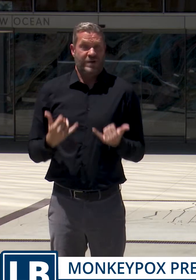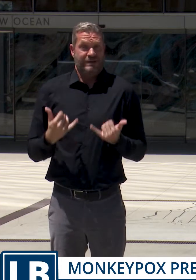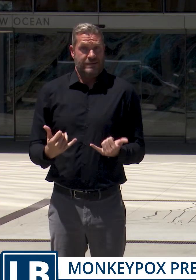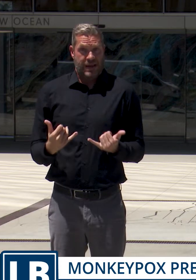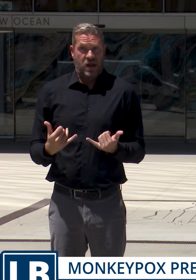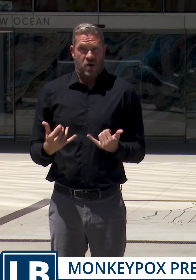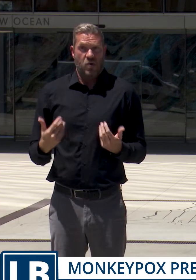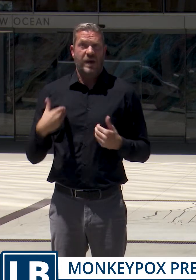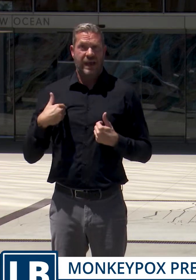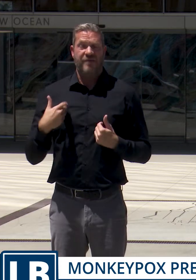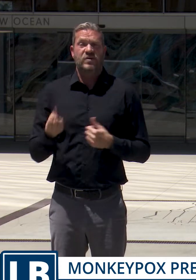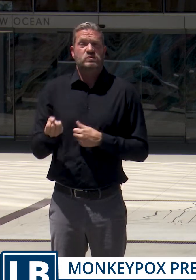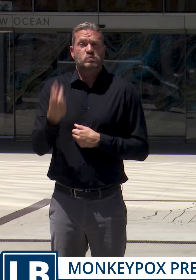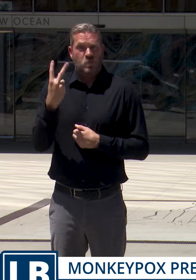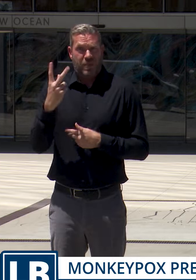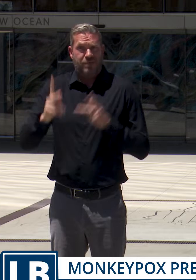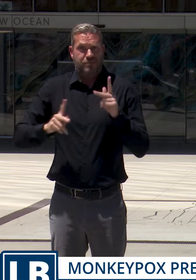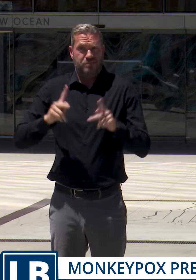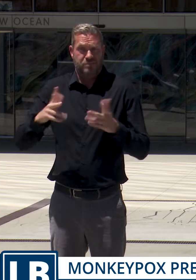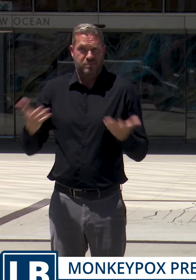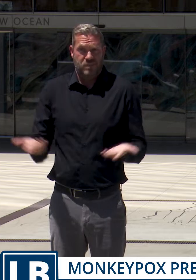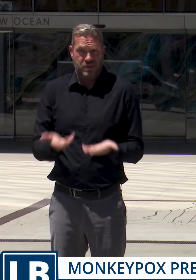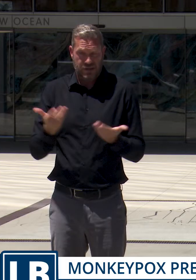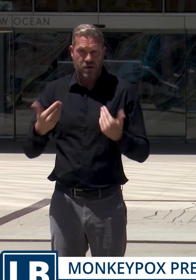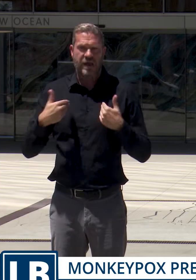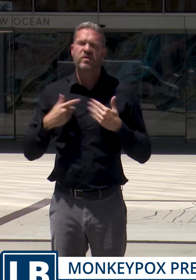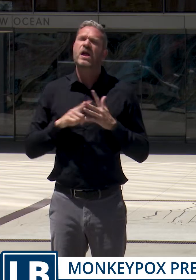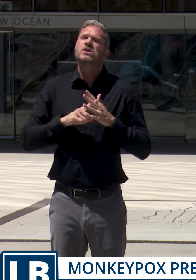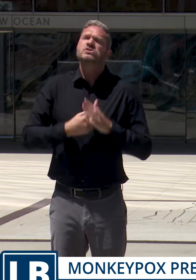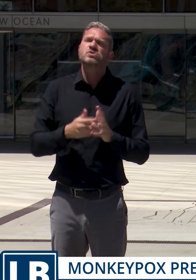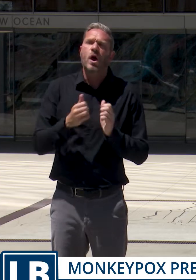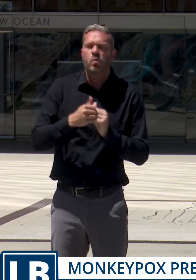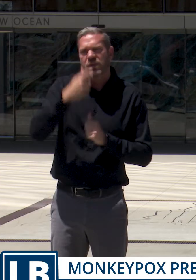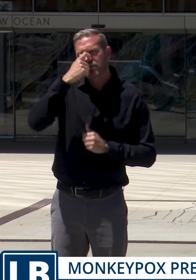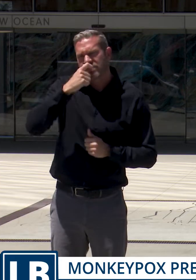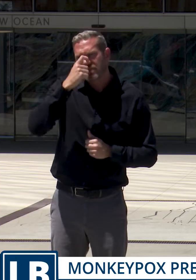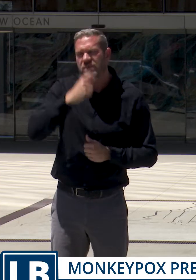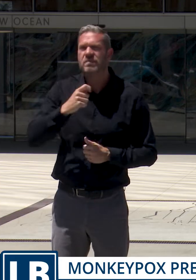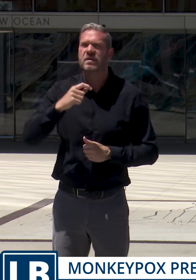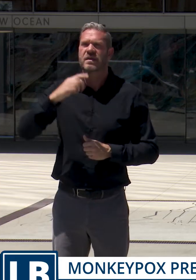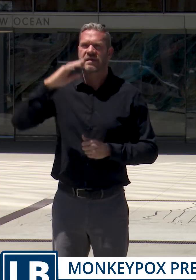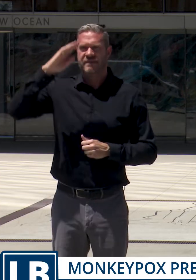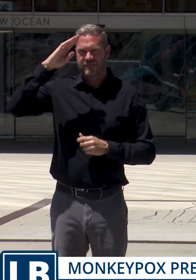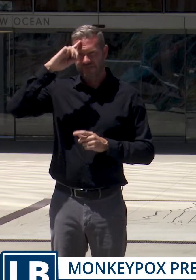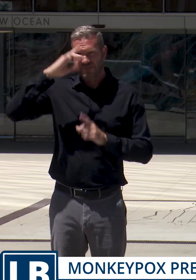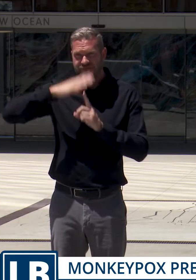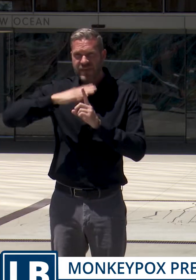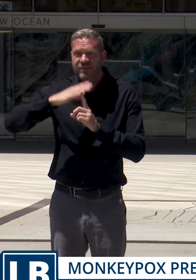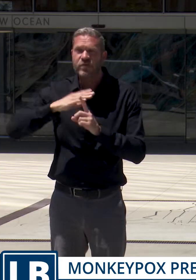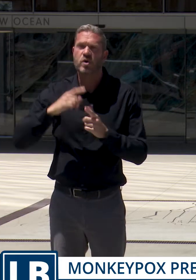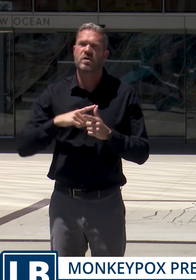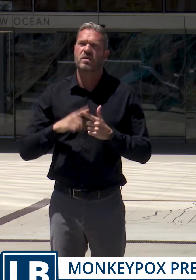monkeypox typically begins with flu-like illness such as fever headache muscle aches and exhaustion